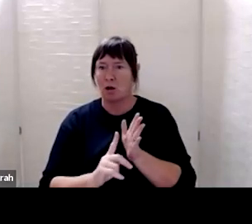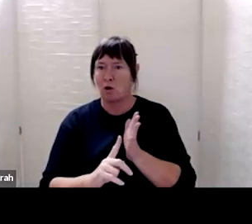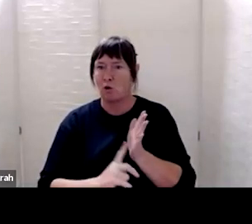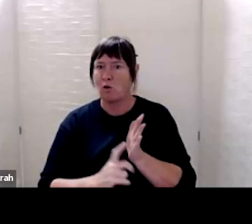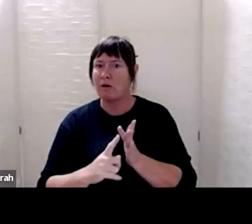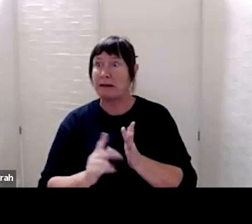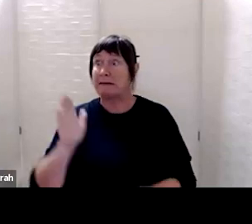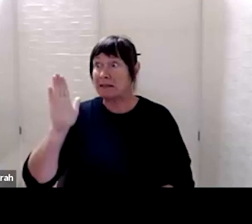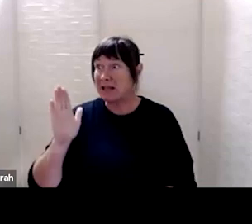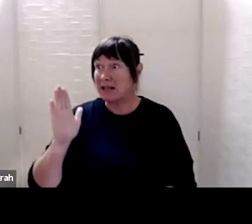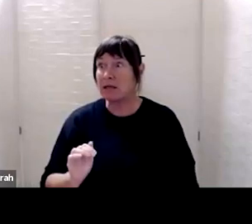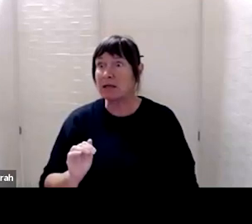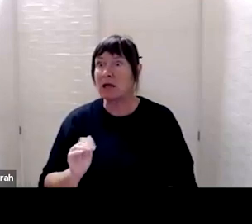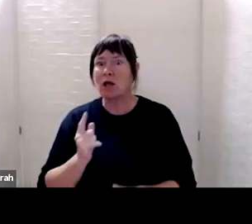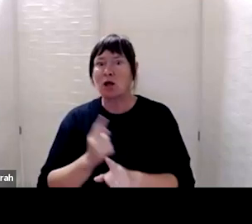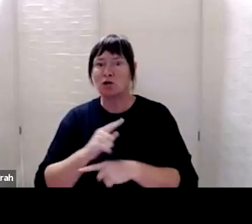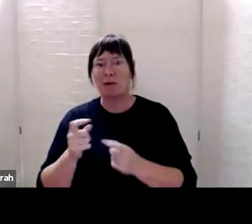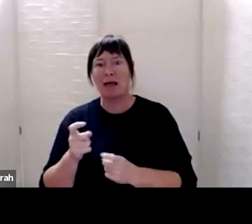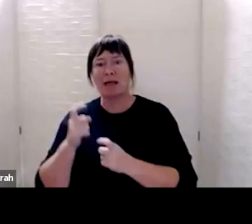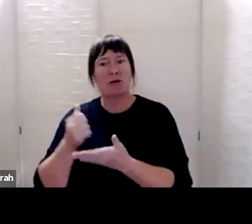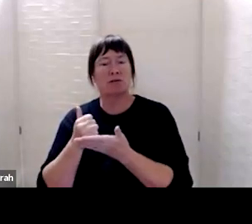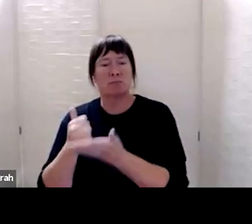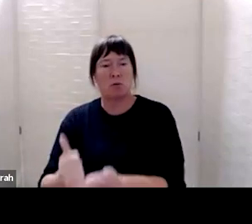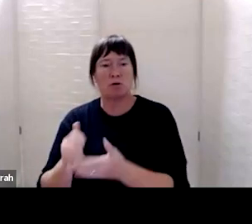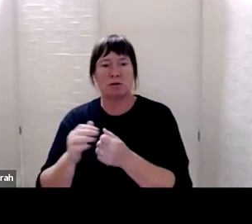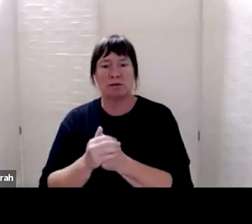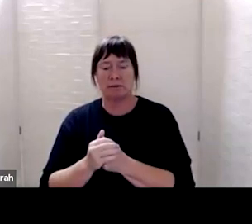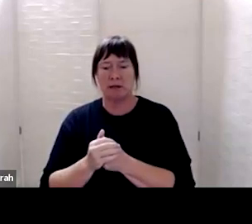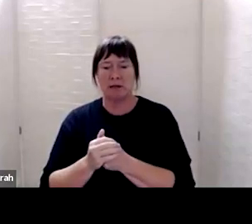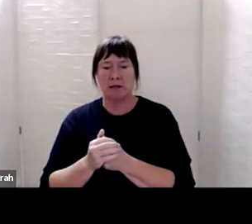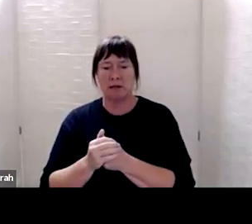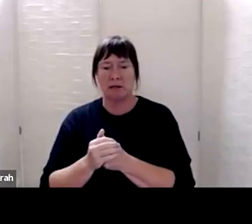Specifically about Carer support because this has been discussed in the NGO Carer